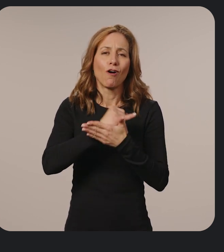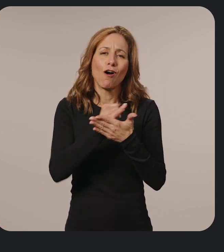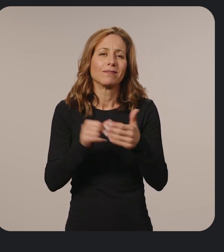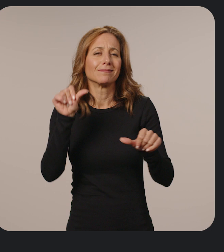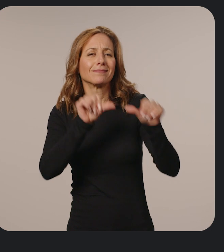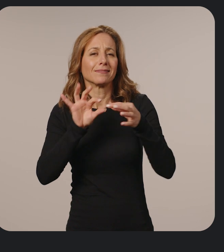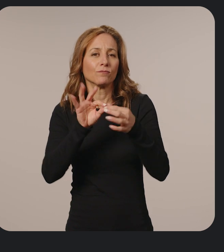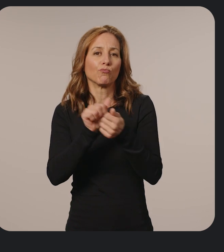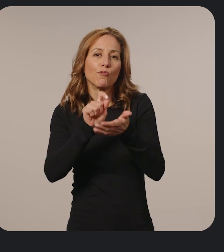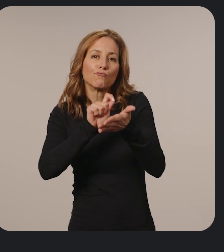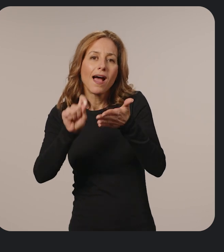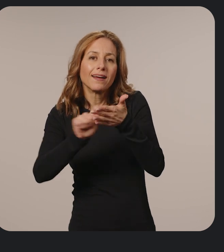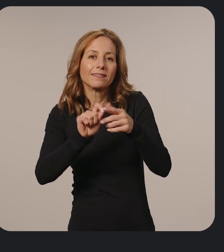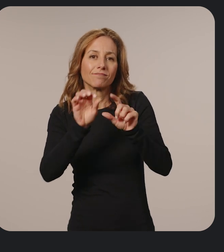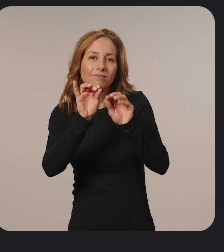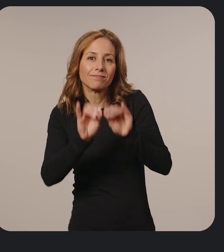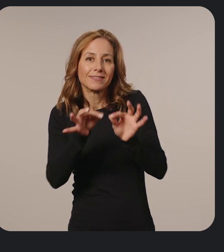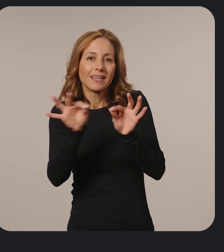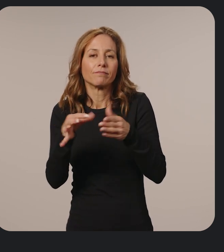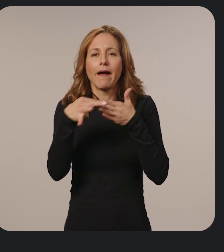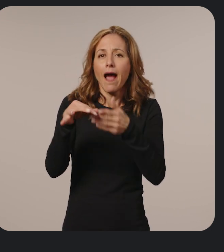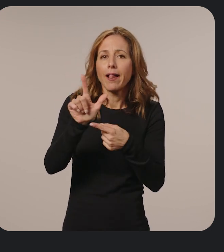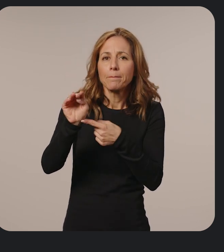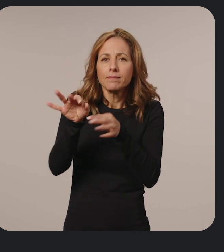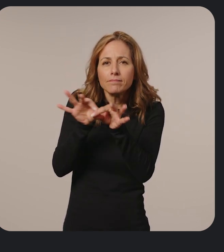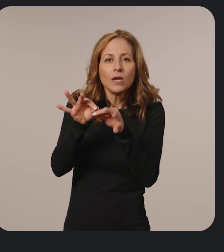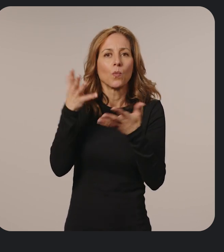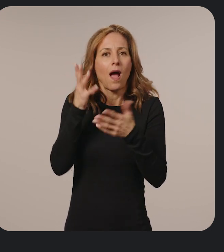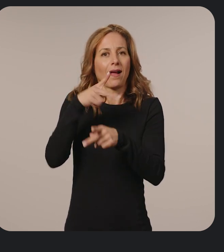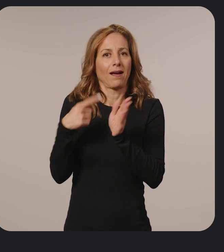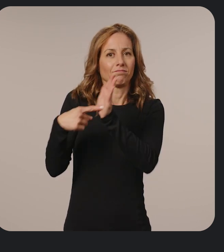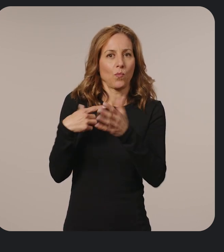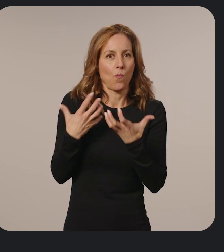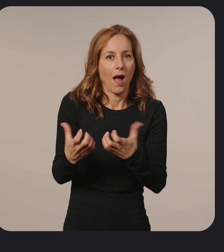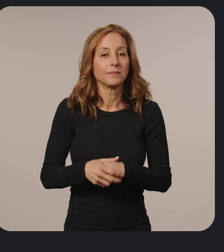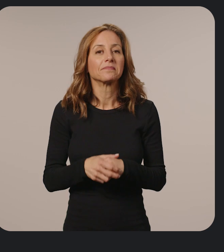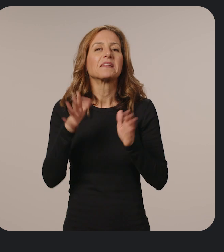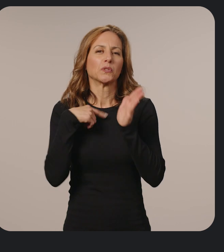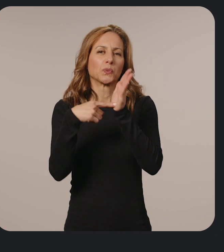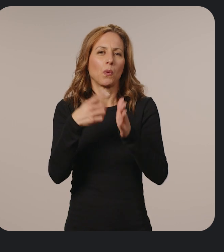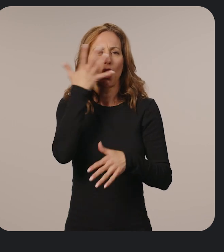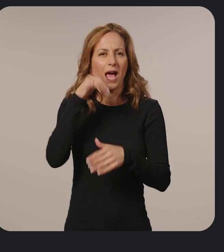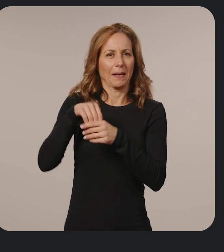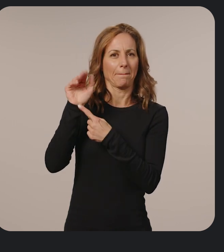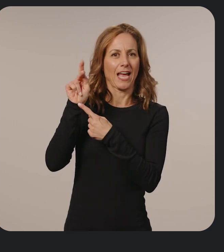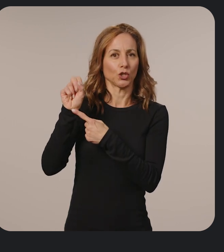to guide an LLM to create the kind of output that you want. Let me show you what that looks like in Maker Suite. First, I'll create a new text prompt.